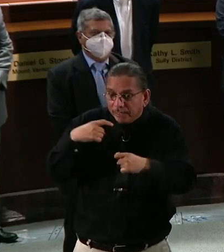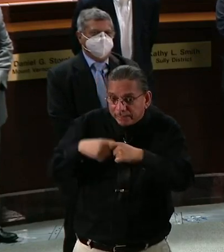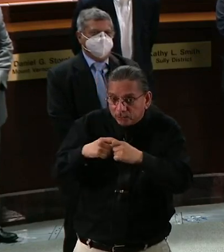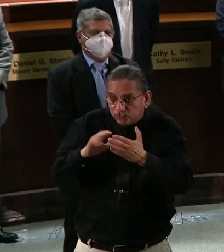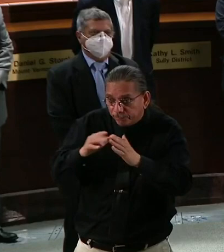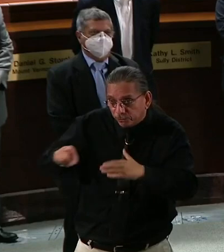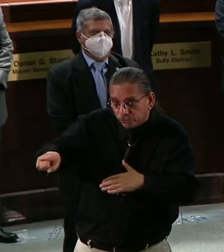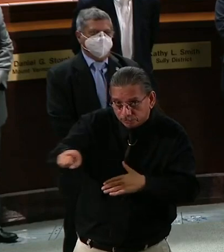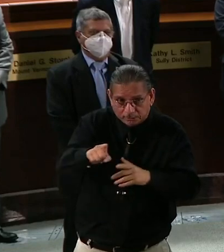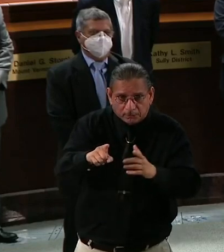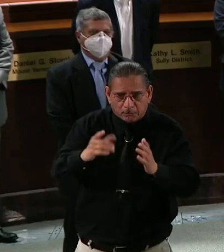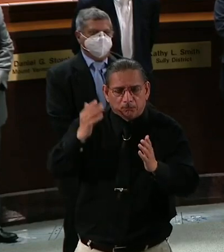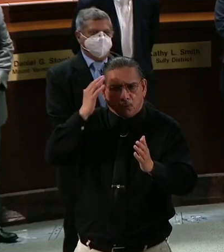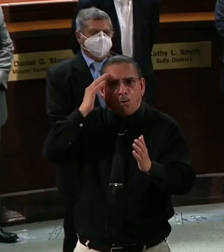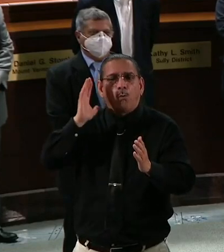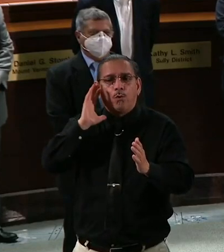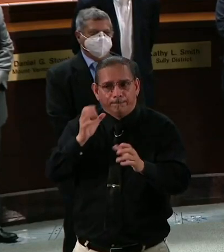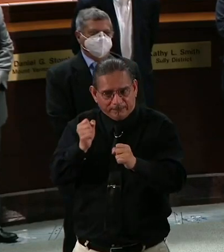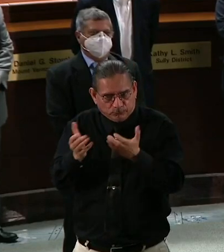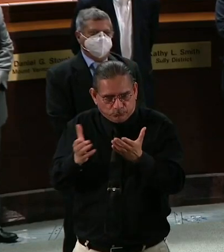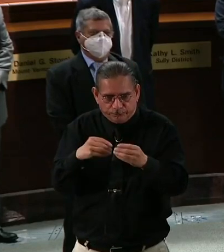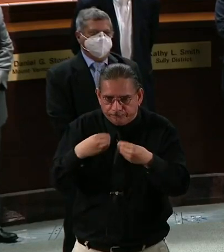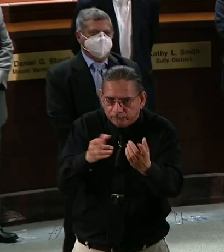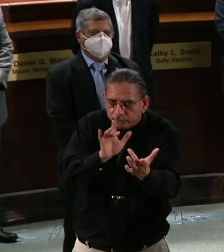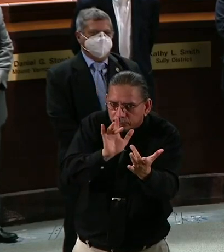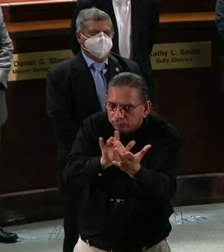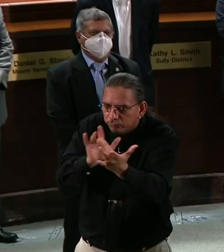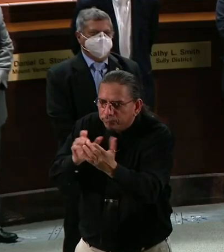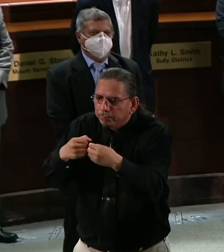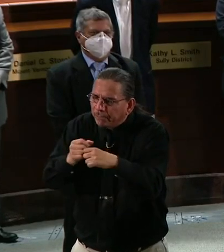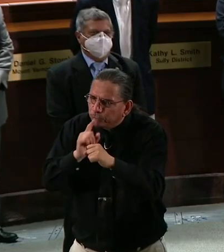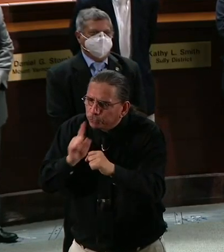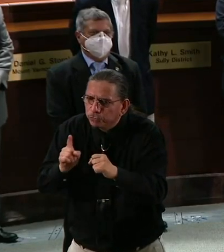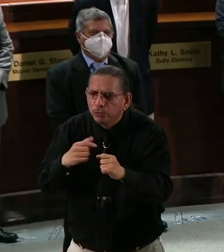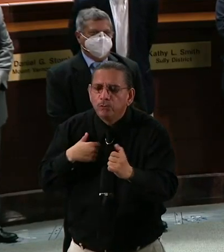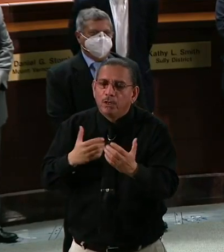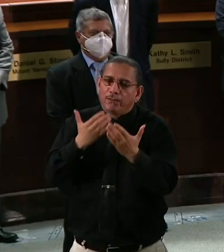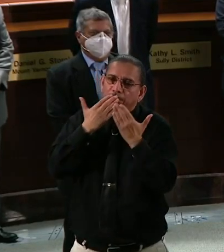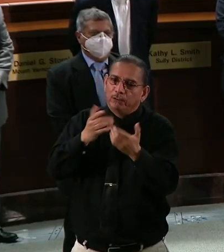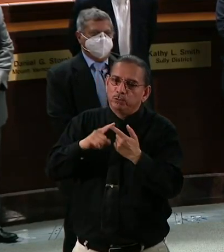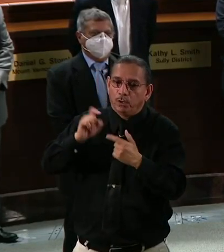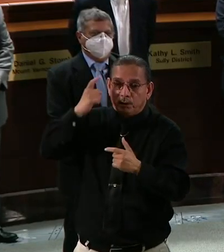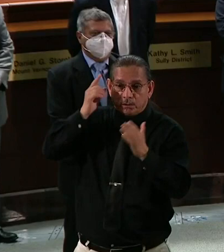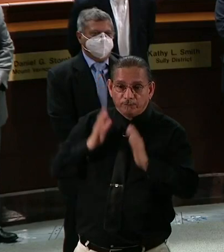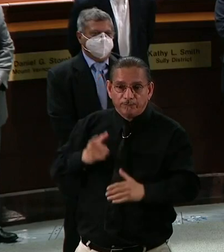THAT THE NASS. HE BUT I SAW IT AT A SCHOOL I LOVE ANOTHER OREGON OKAY THANK YOU ALL RIGHT